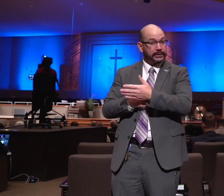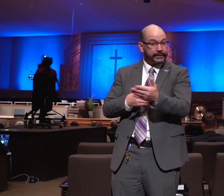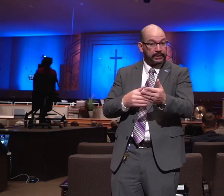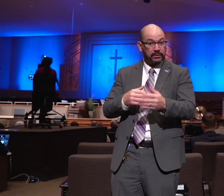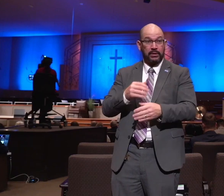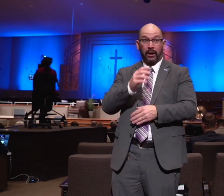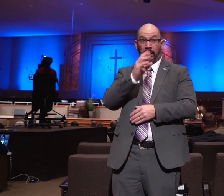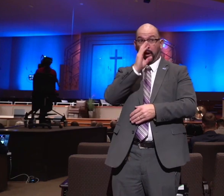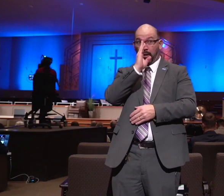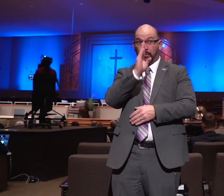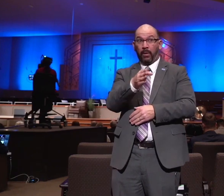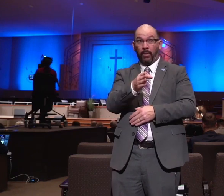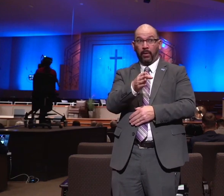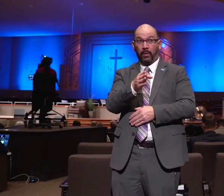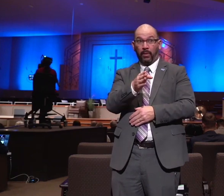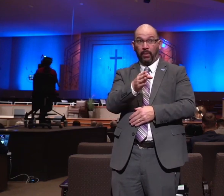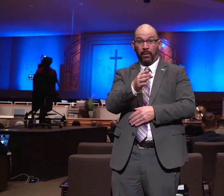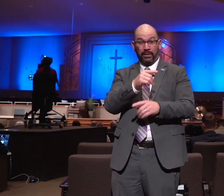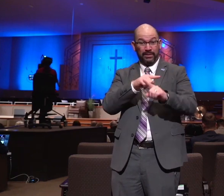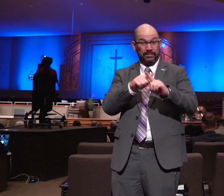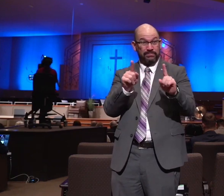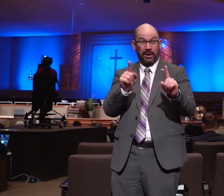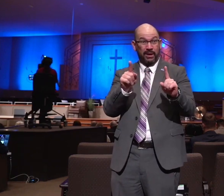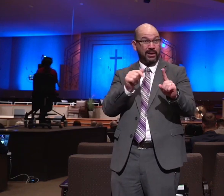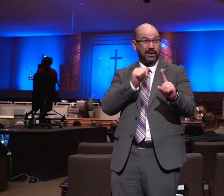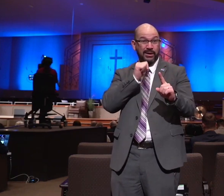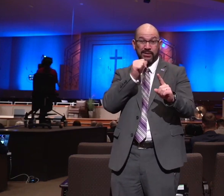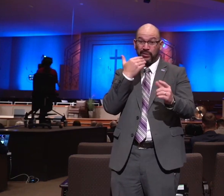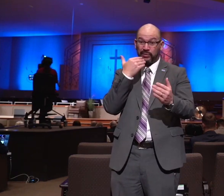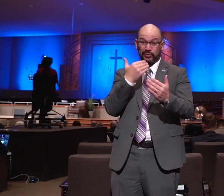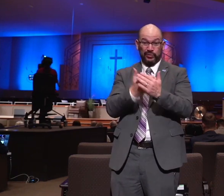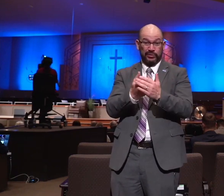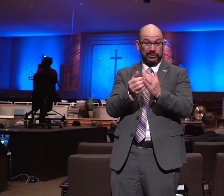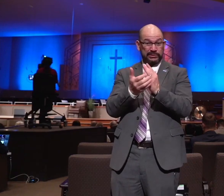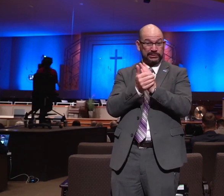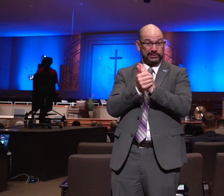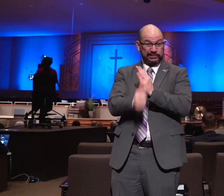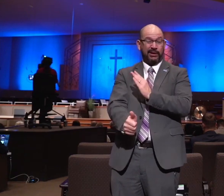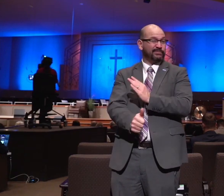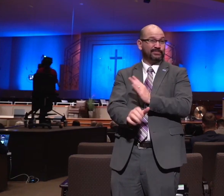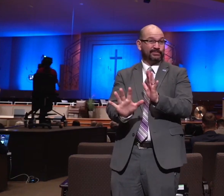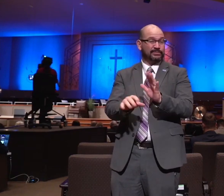when they went to follow as a matter of